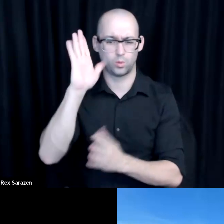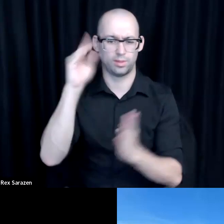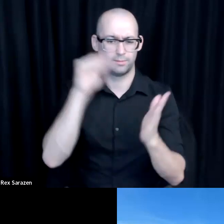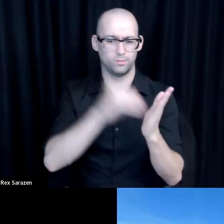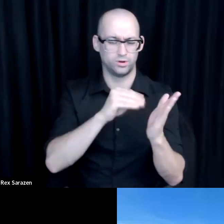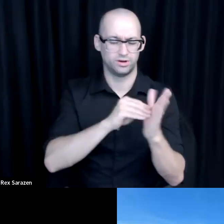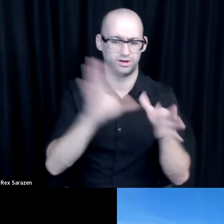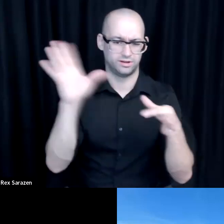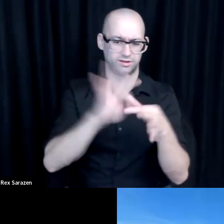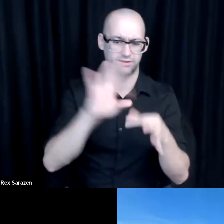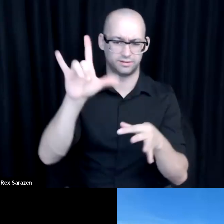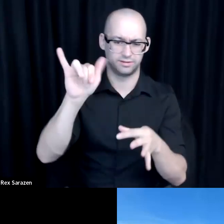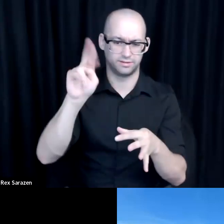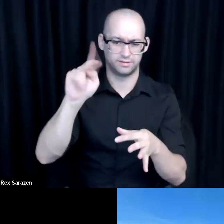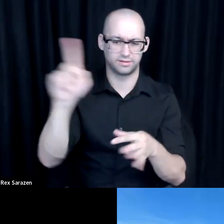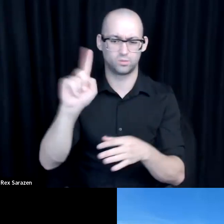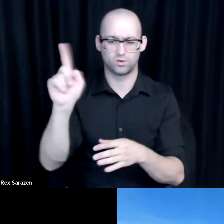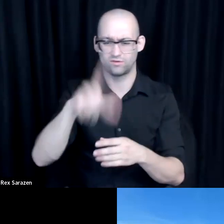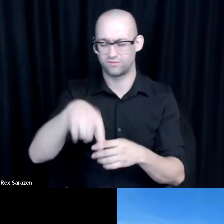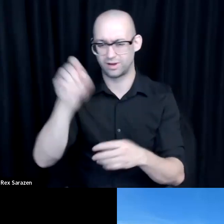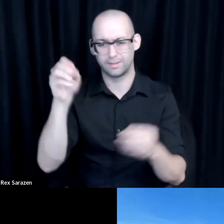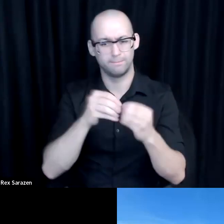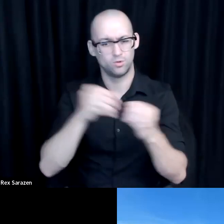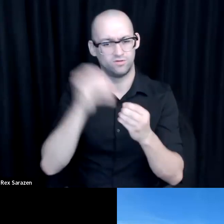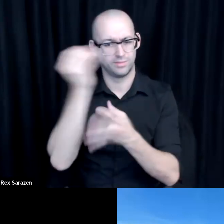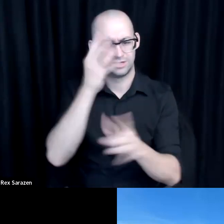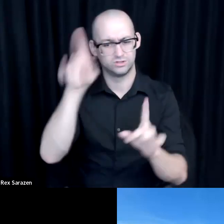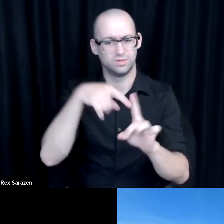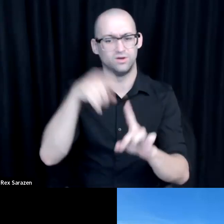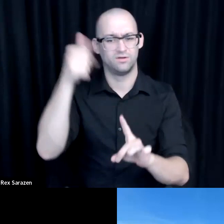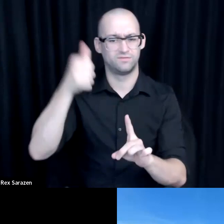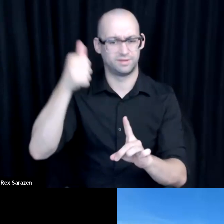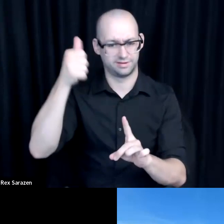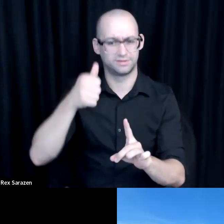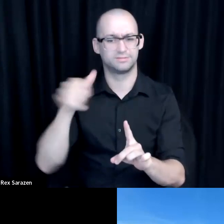where you can find more information about the funding as well. I'll put it in the chat.